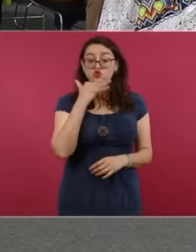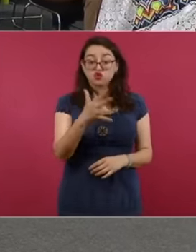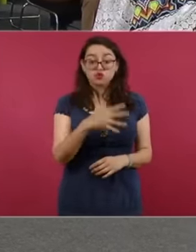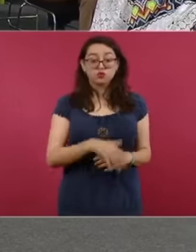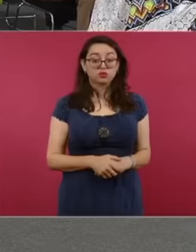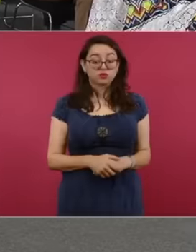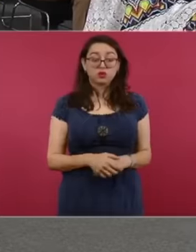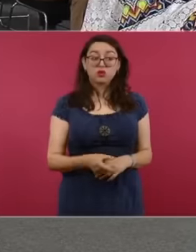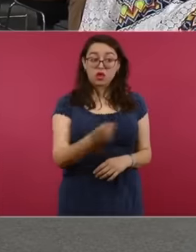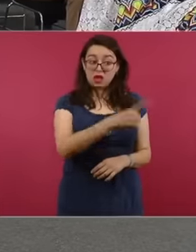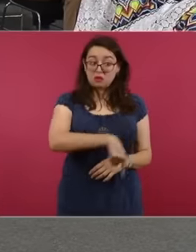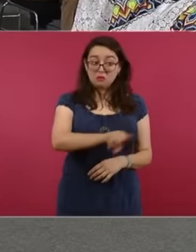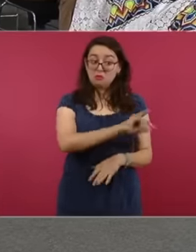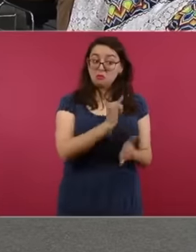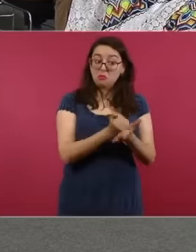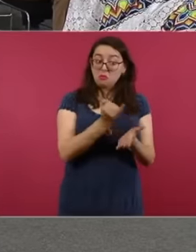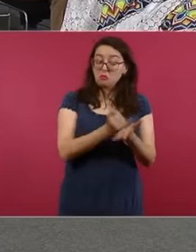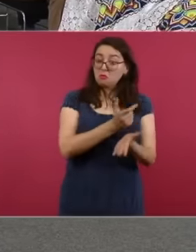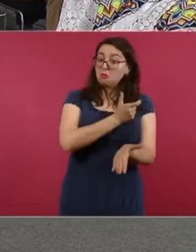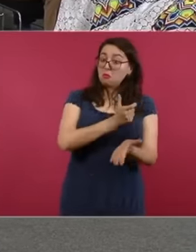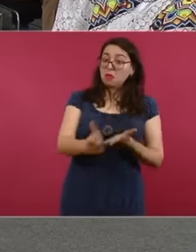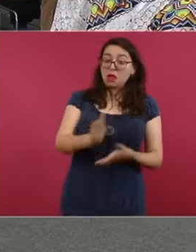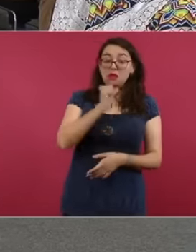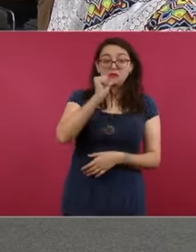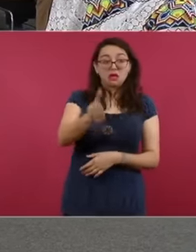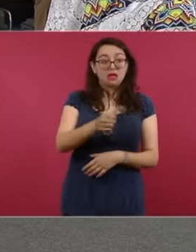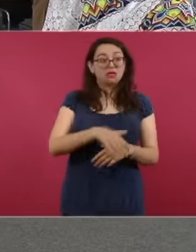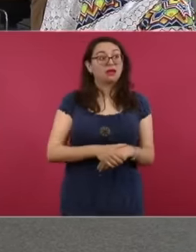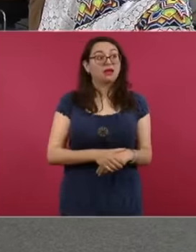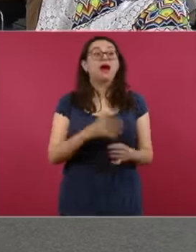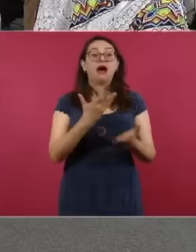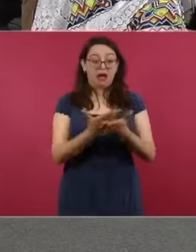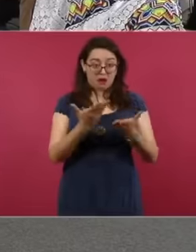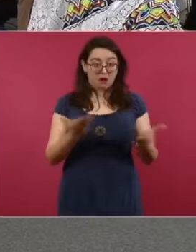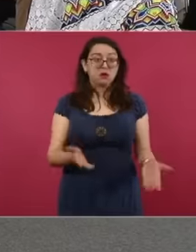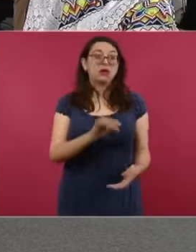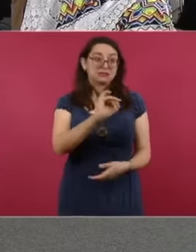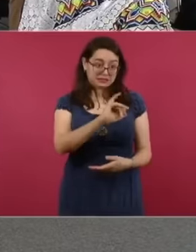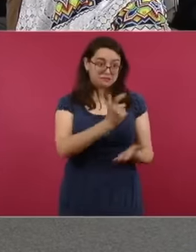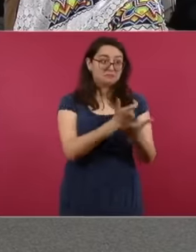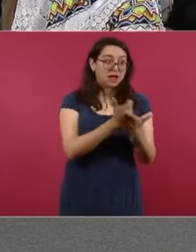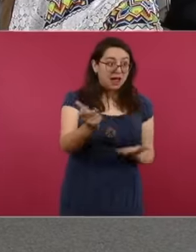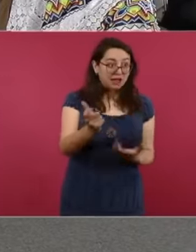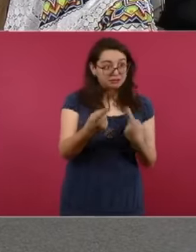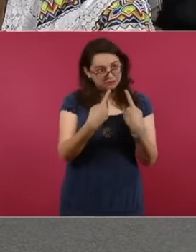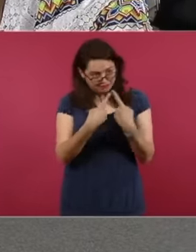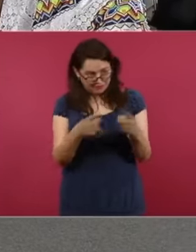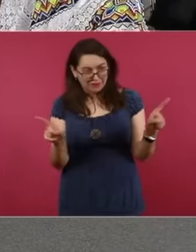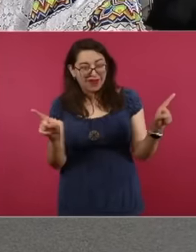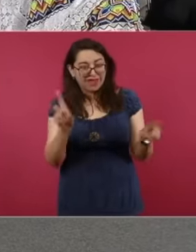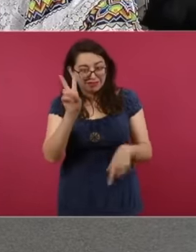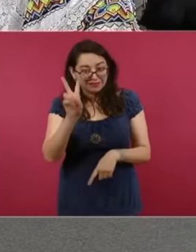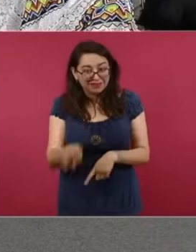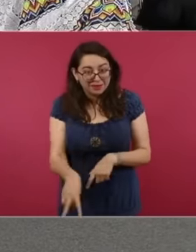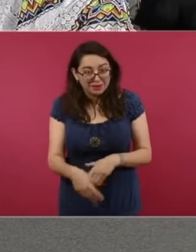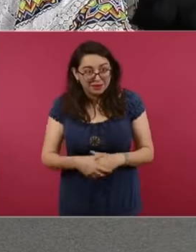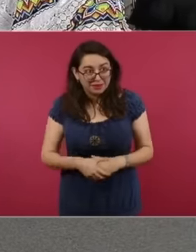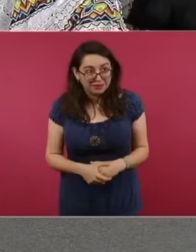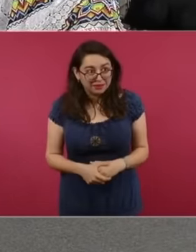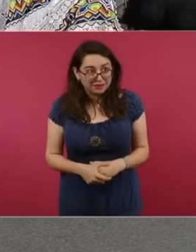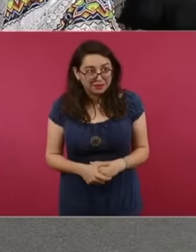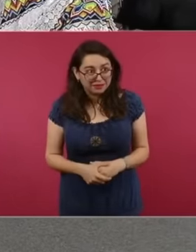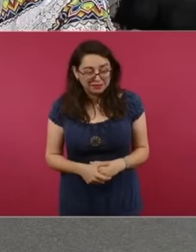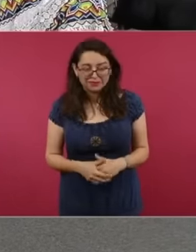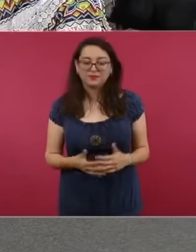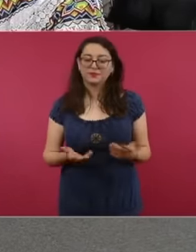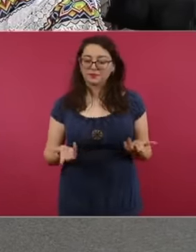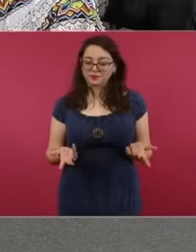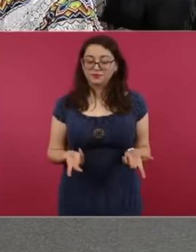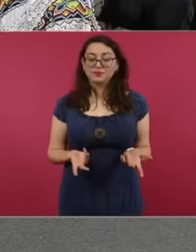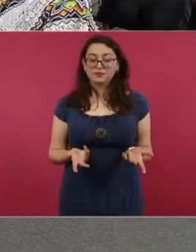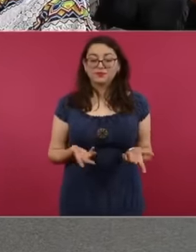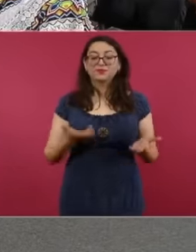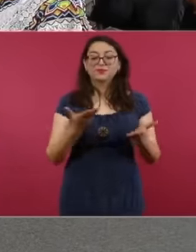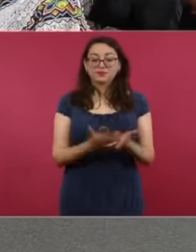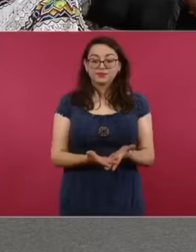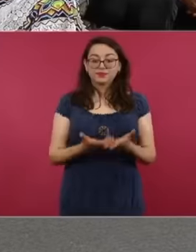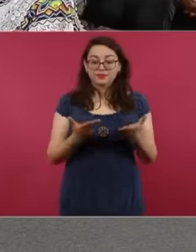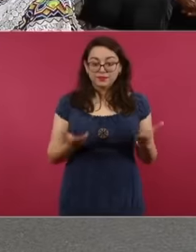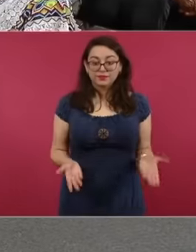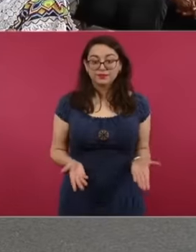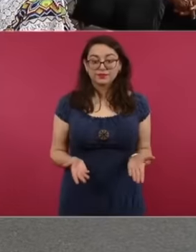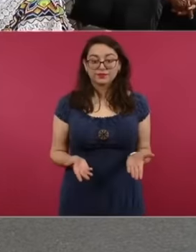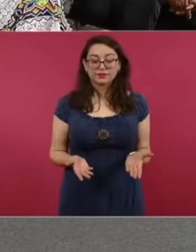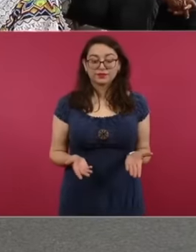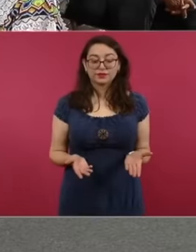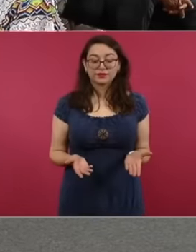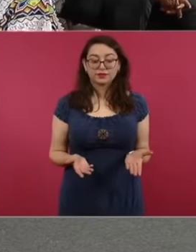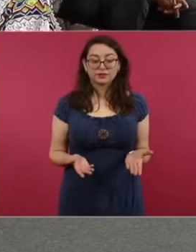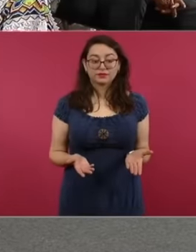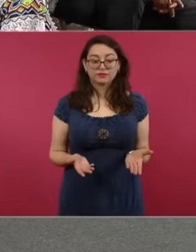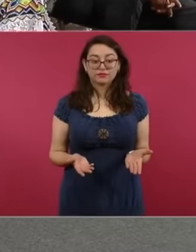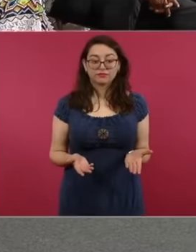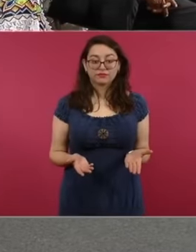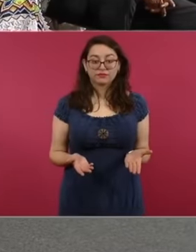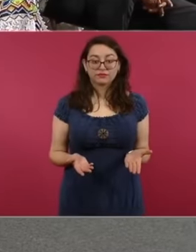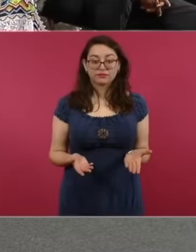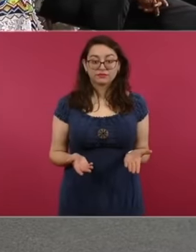the same? Now, precisely, this corruption